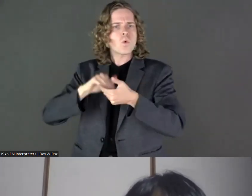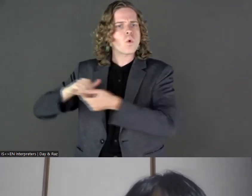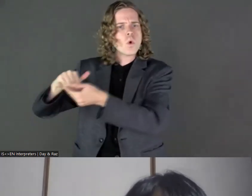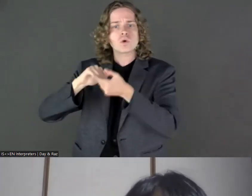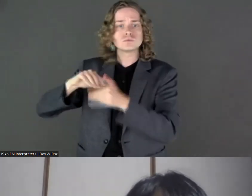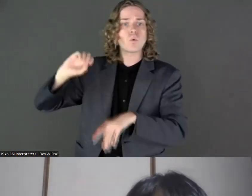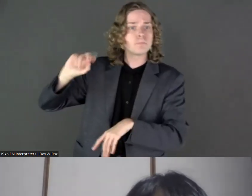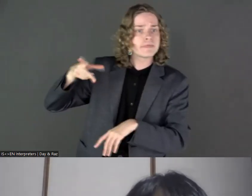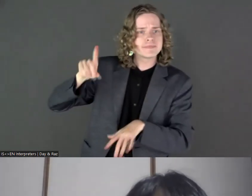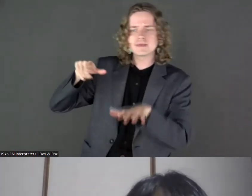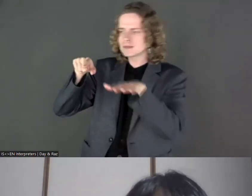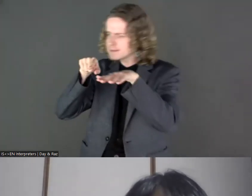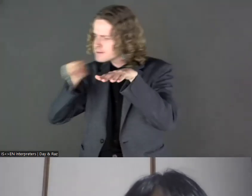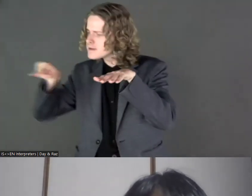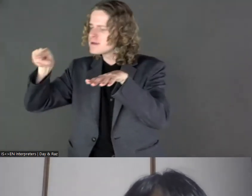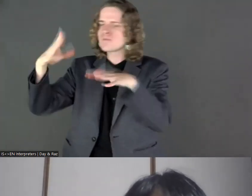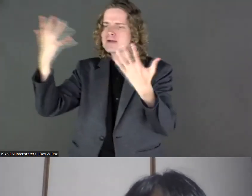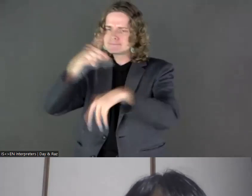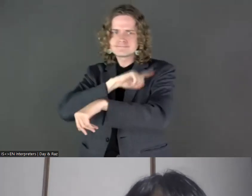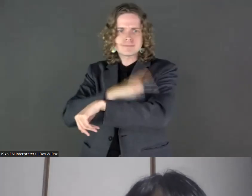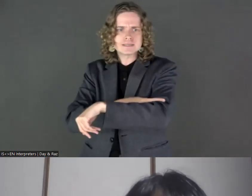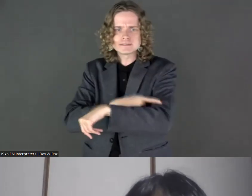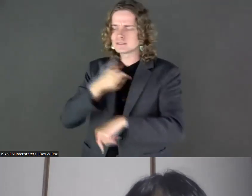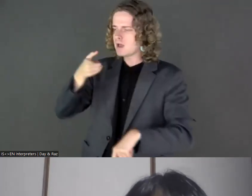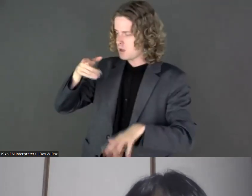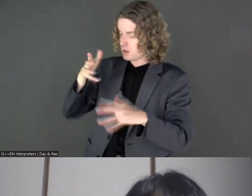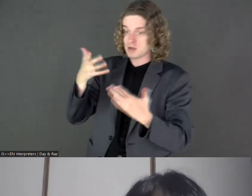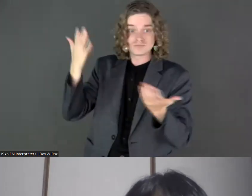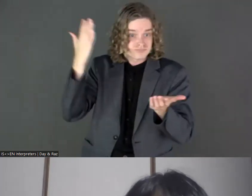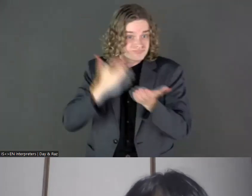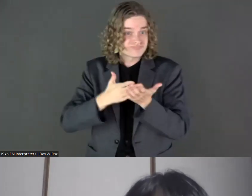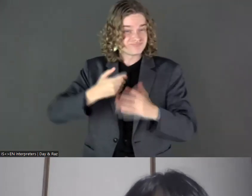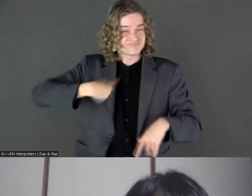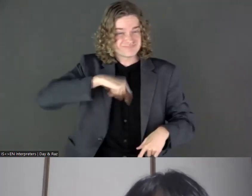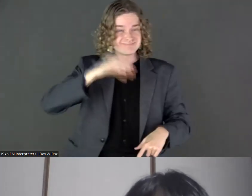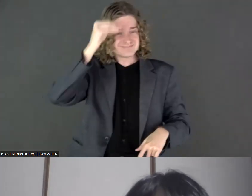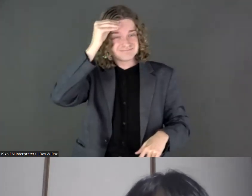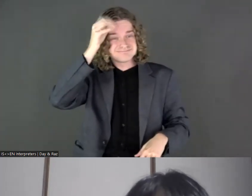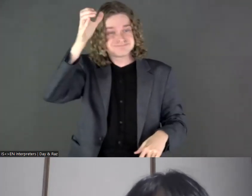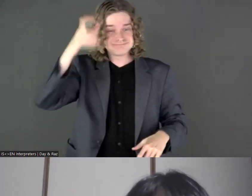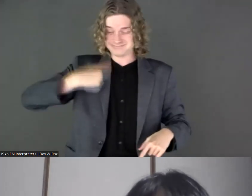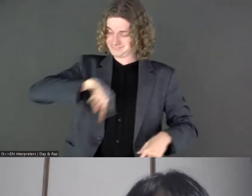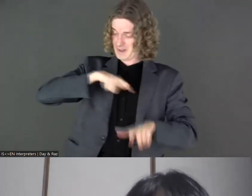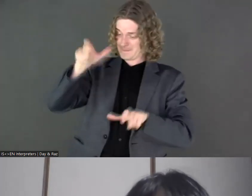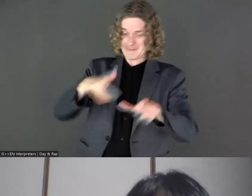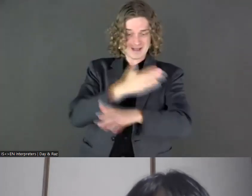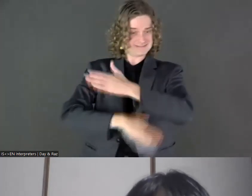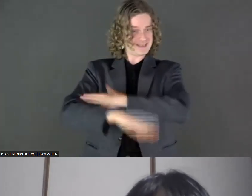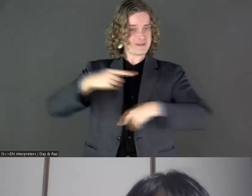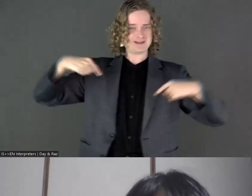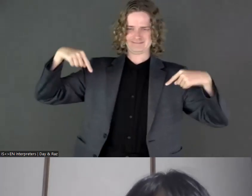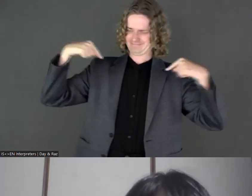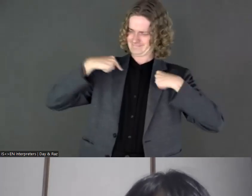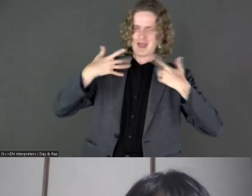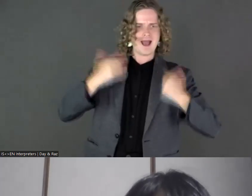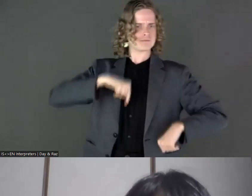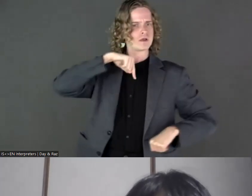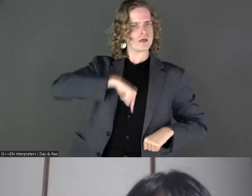we can speak from our own experience we persons with disabilities have our own life experience.